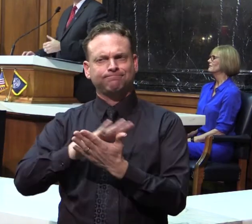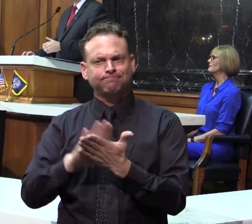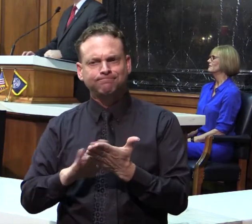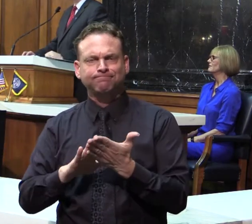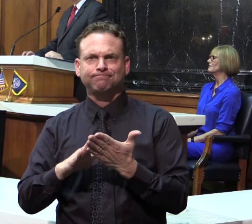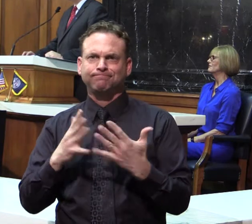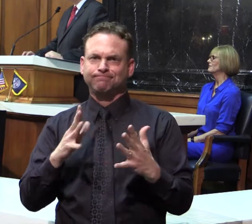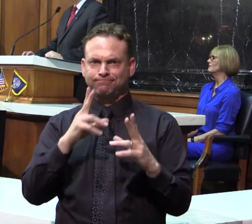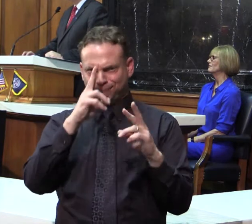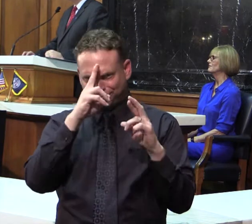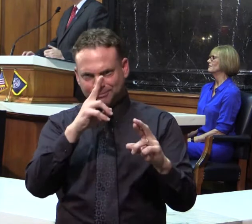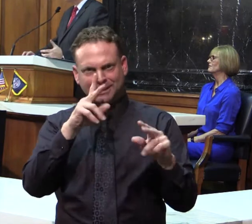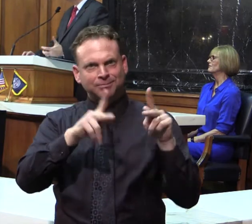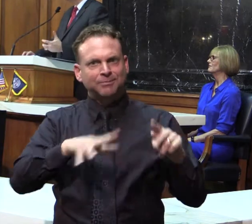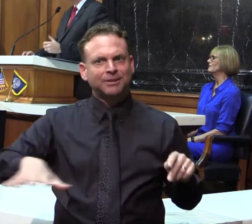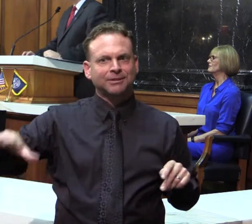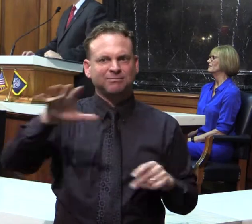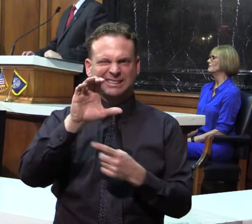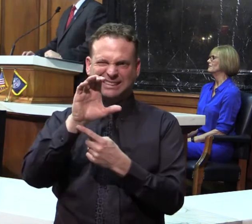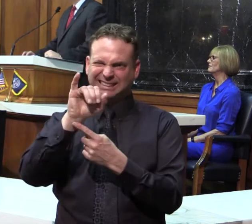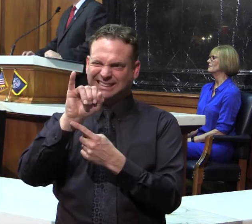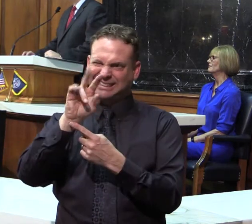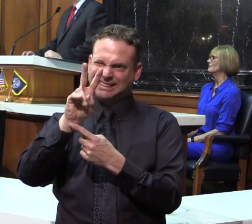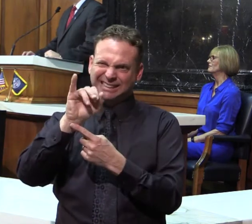I just described ... rise up from.